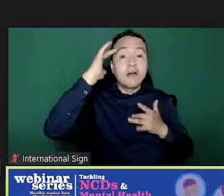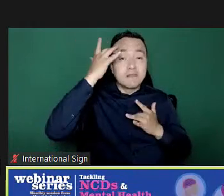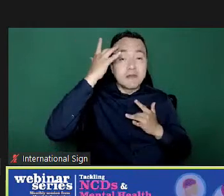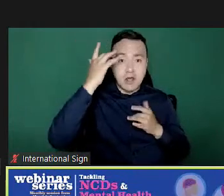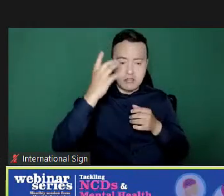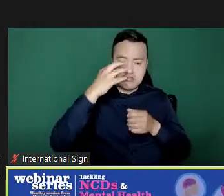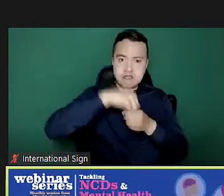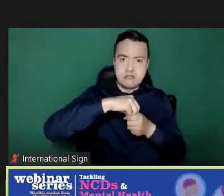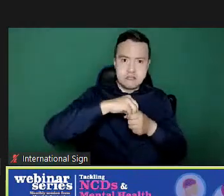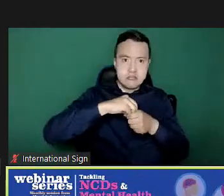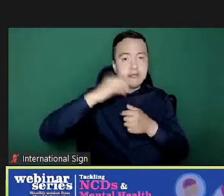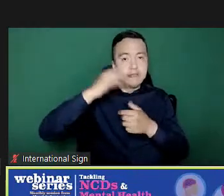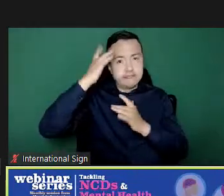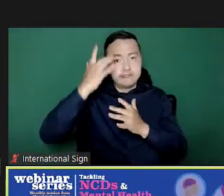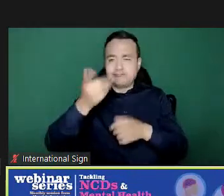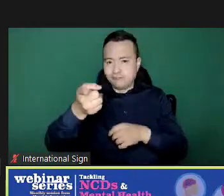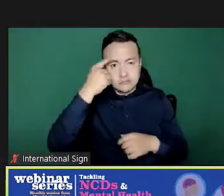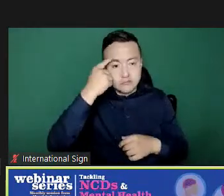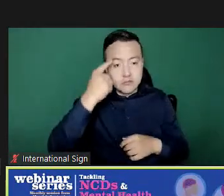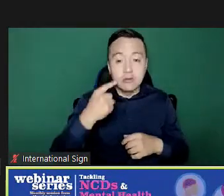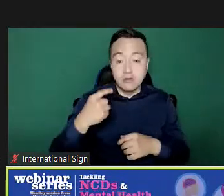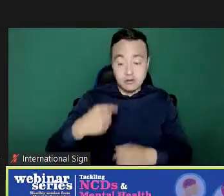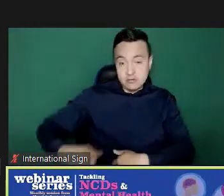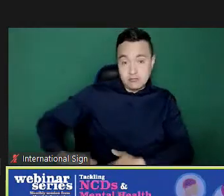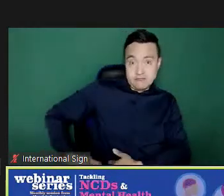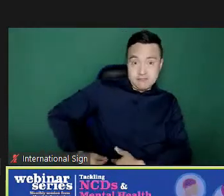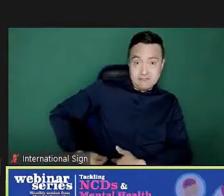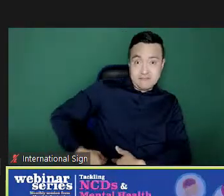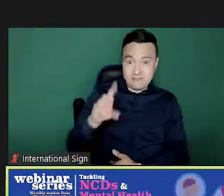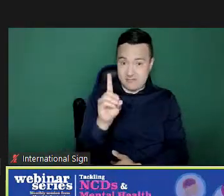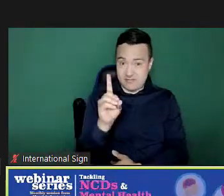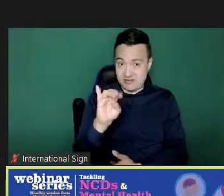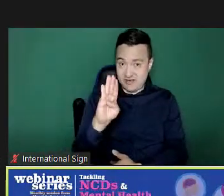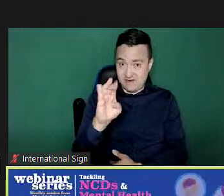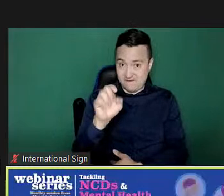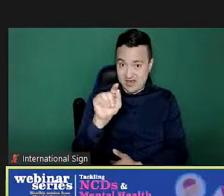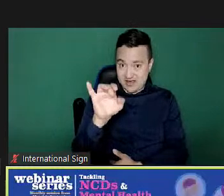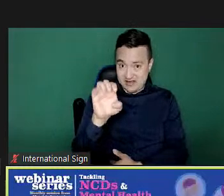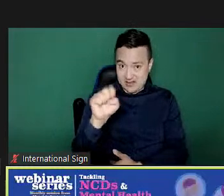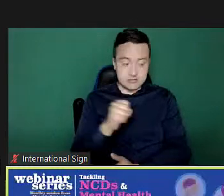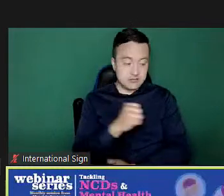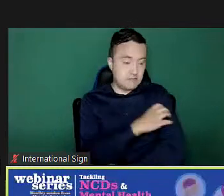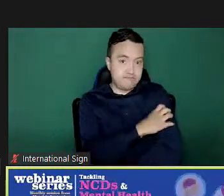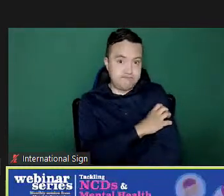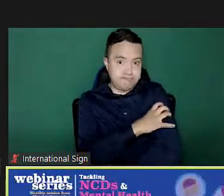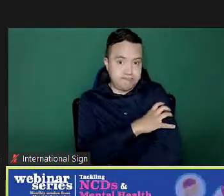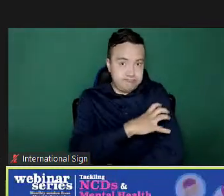asthma, will have to see different doctors in different clinics to get care for each particular disease.